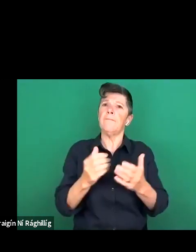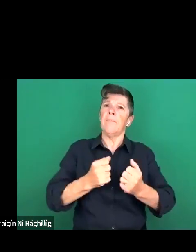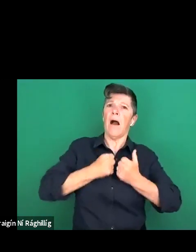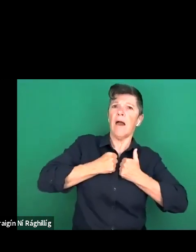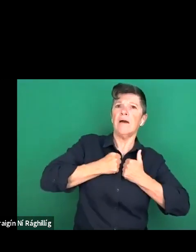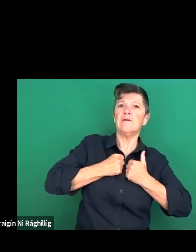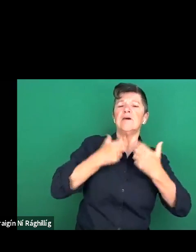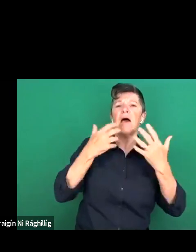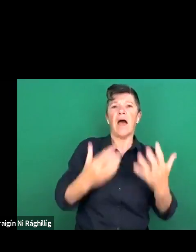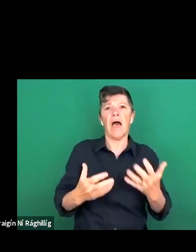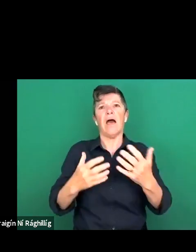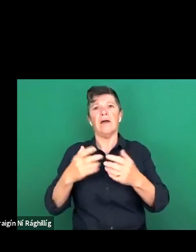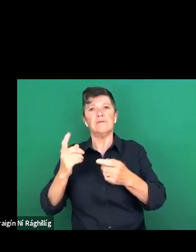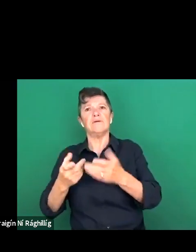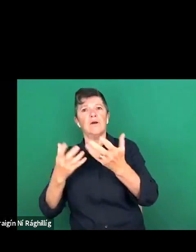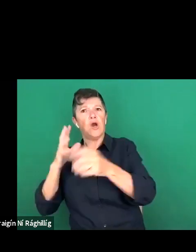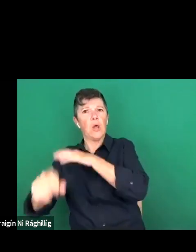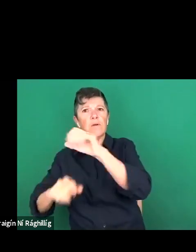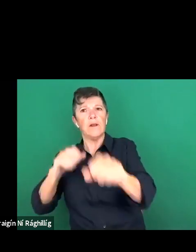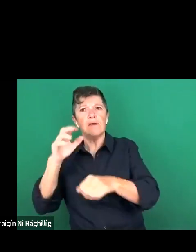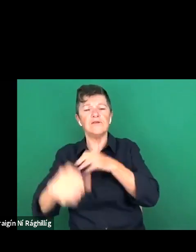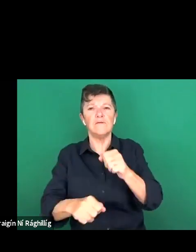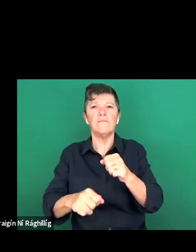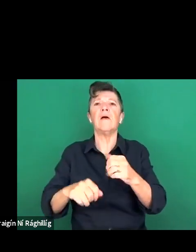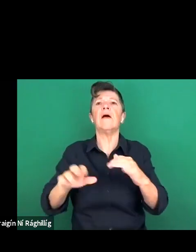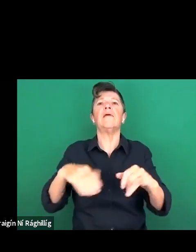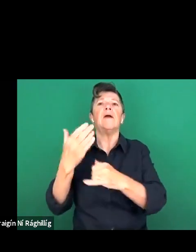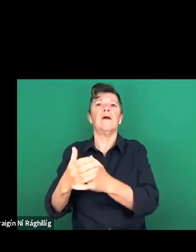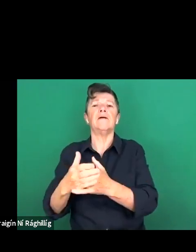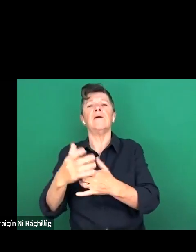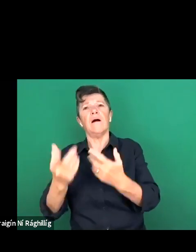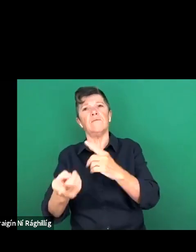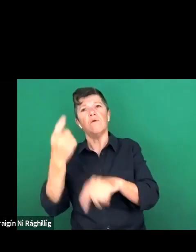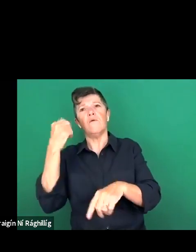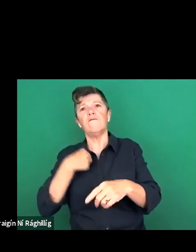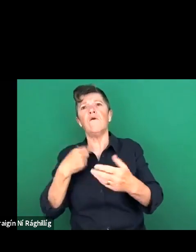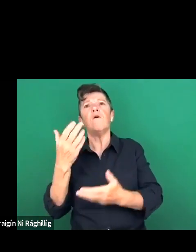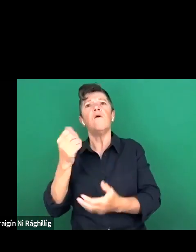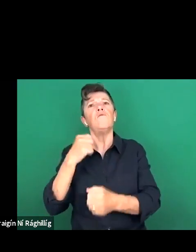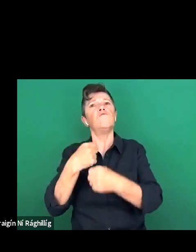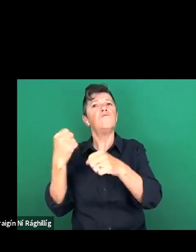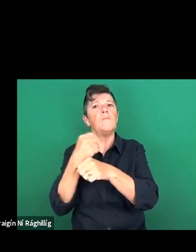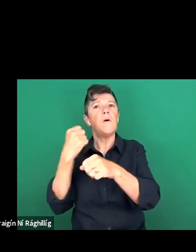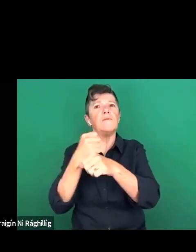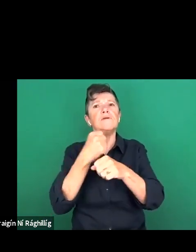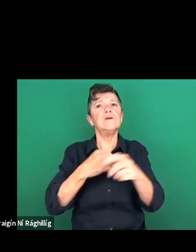within the social science and limit Taytions for the production